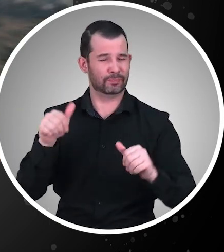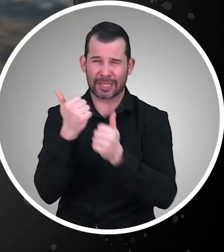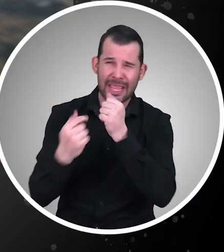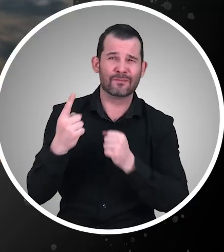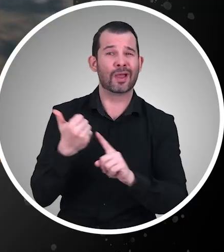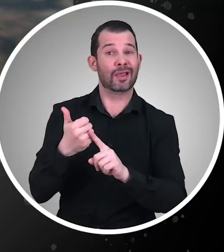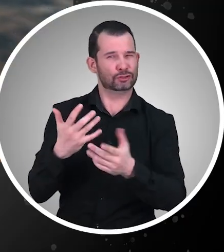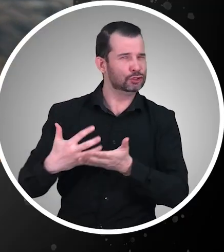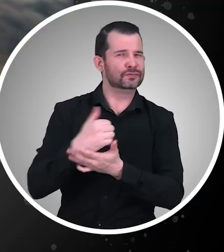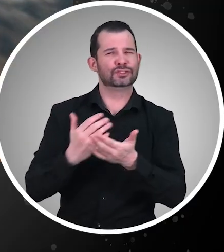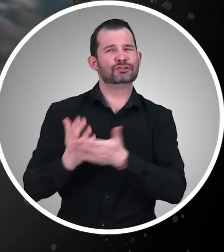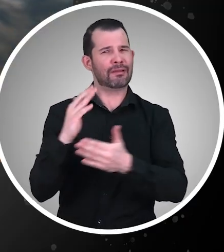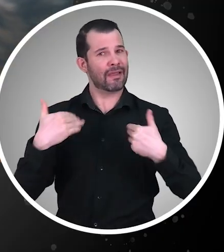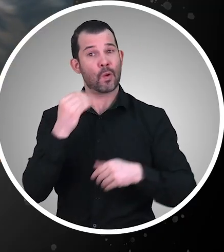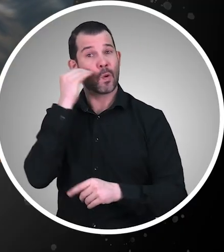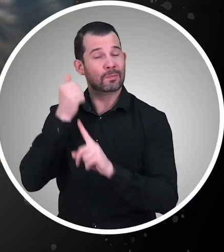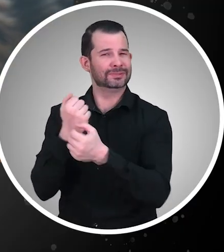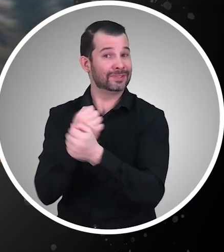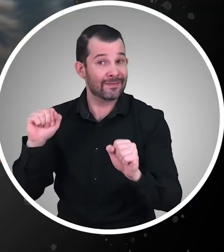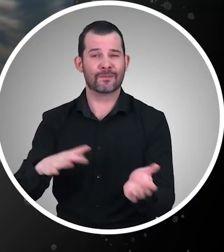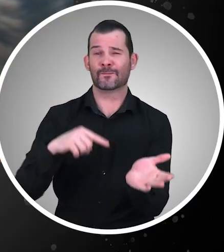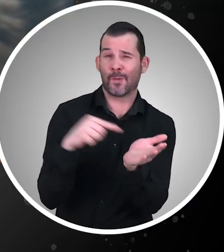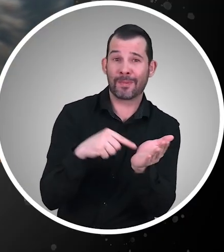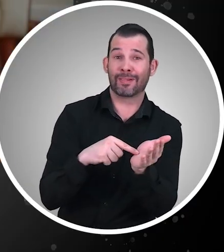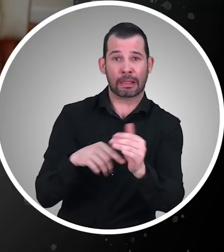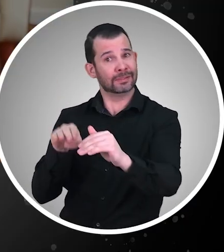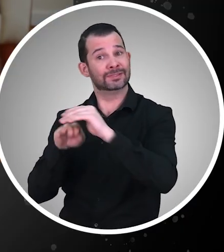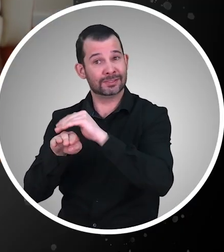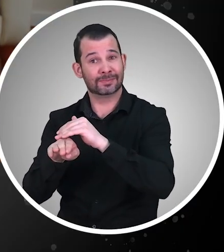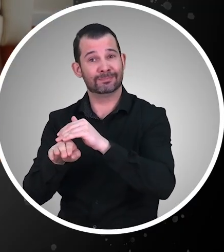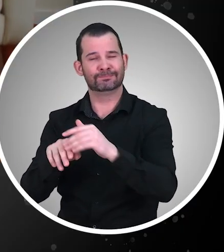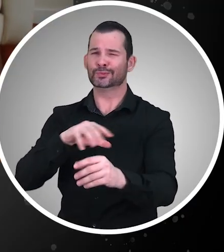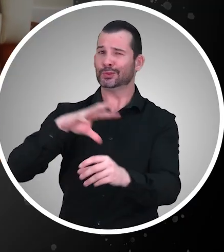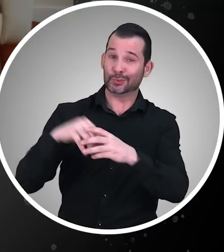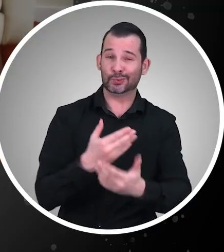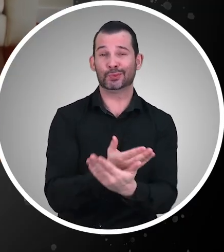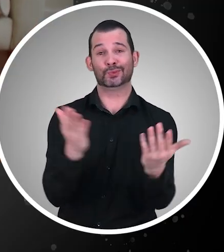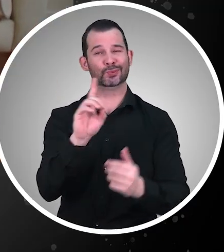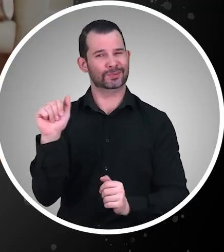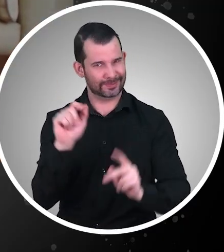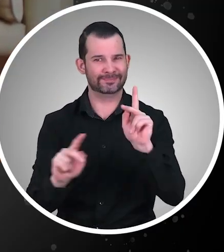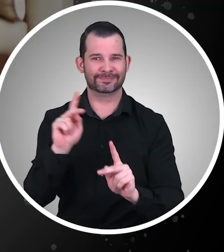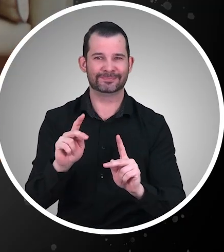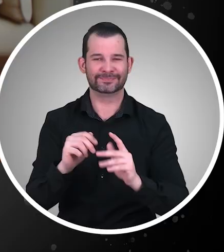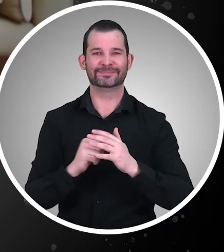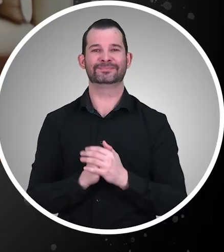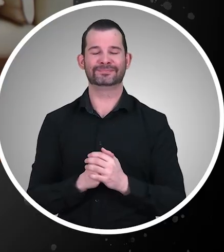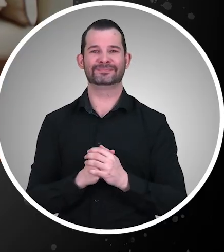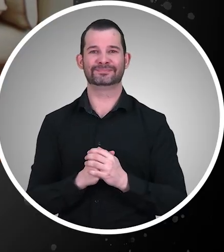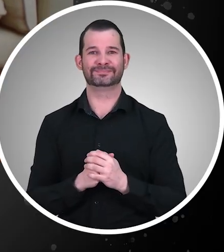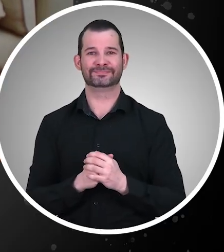Everyone deserves the right to a home that is safe, affordable and accessible, including people with disabilities.